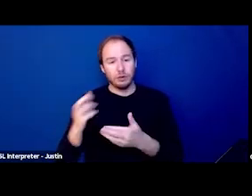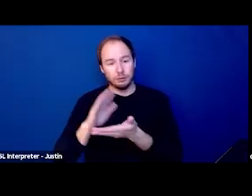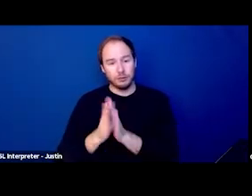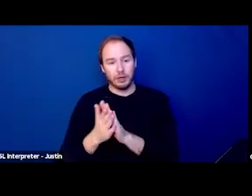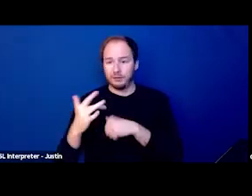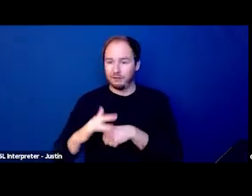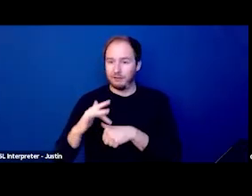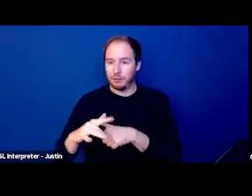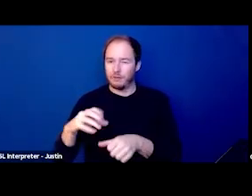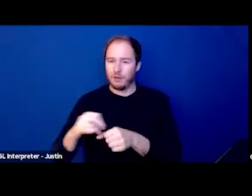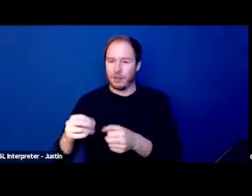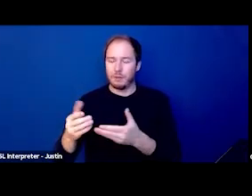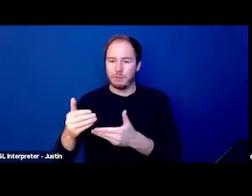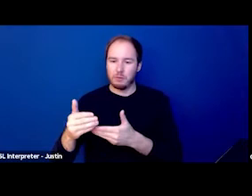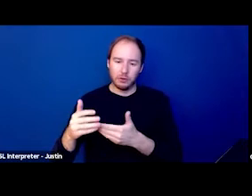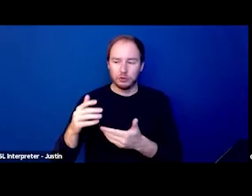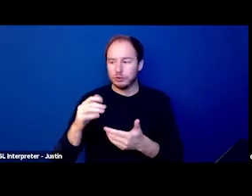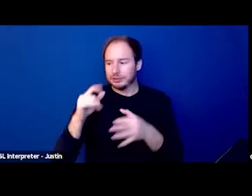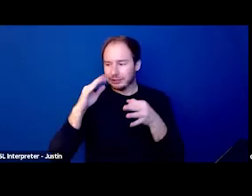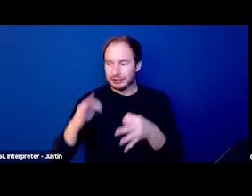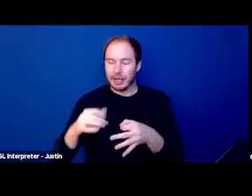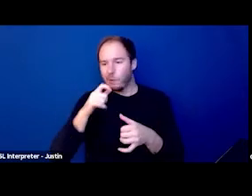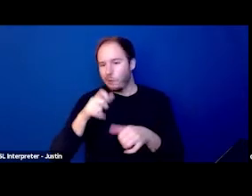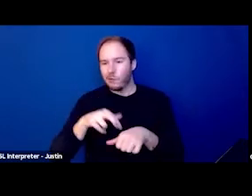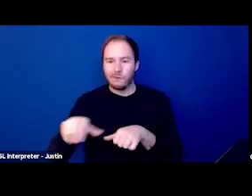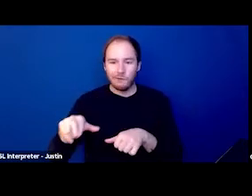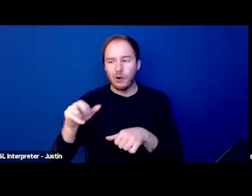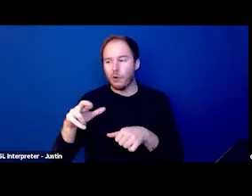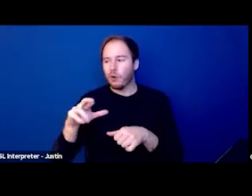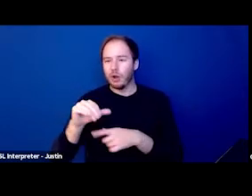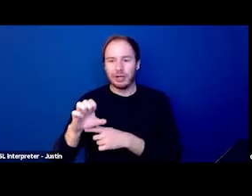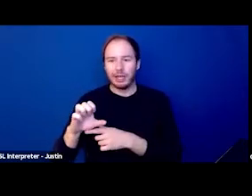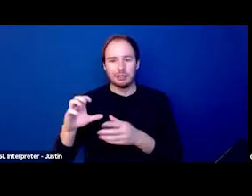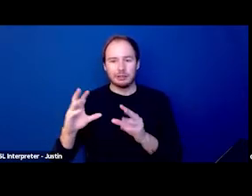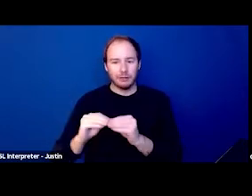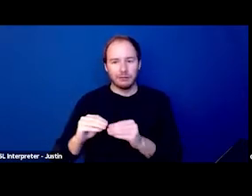to decide who gets referred to those, there might be case conferencing involved. And so, again, that's another opportunity